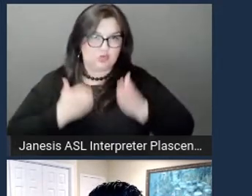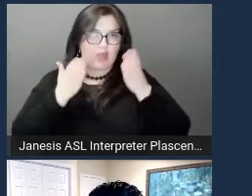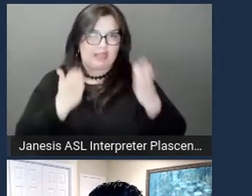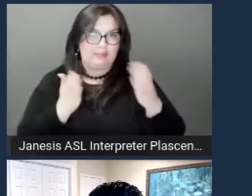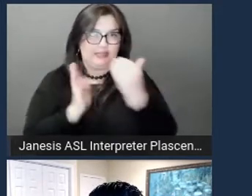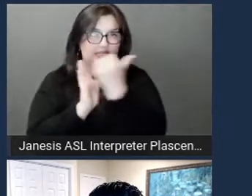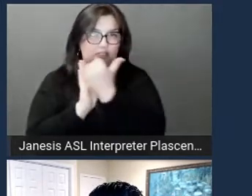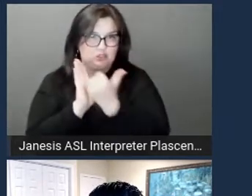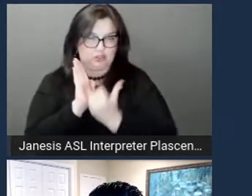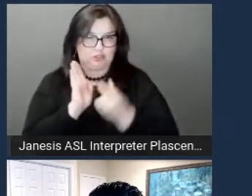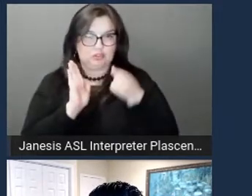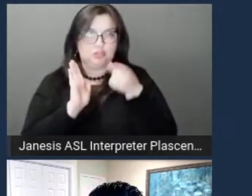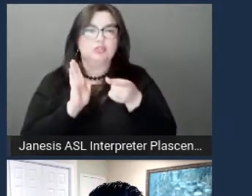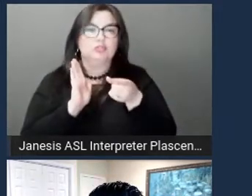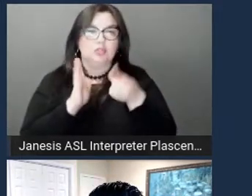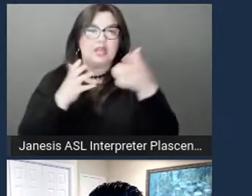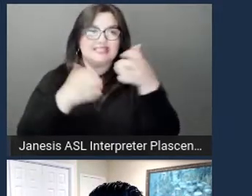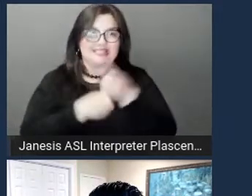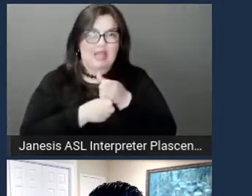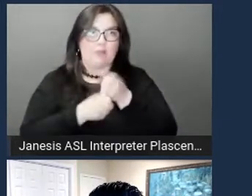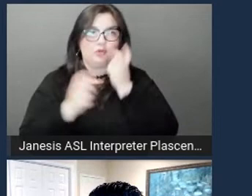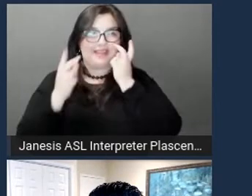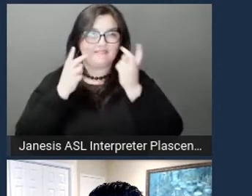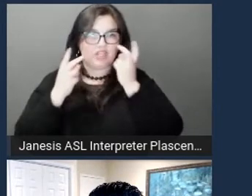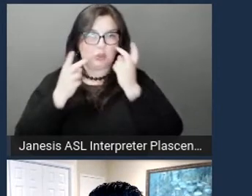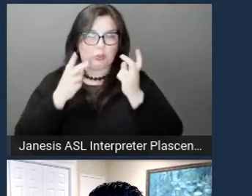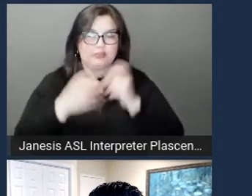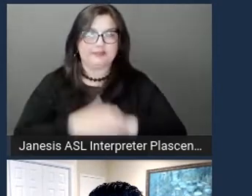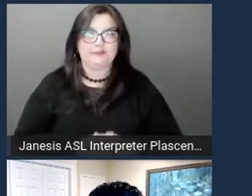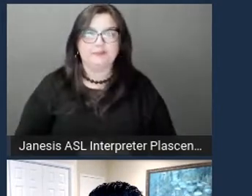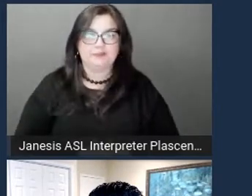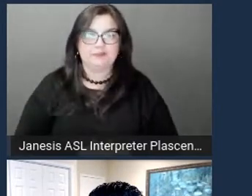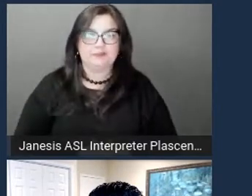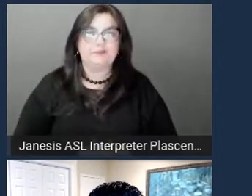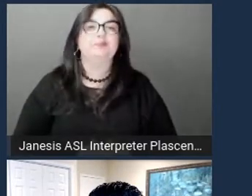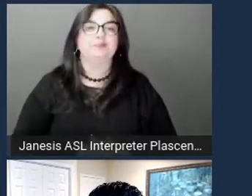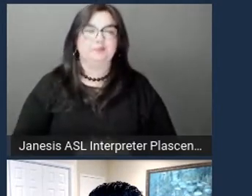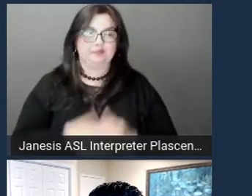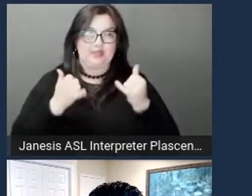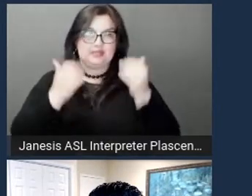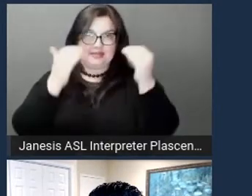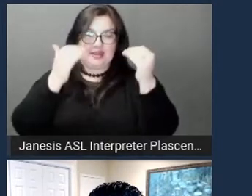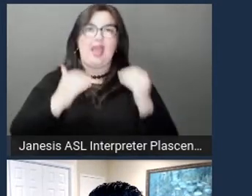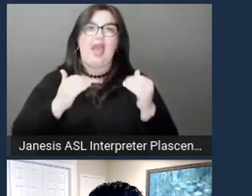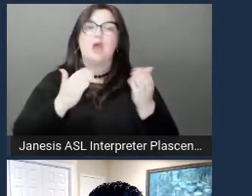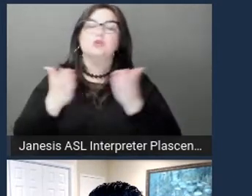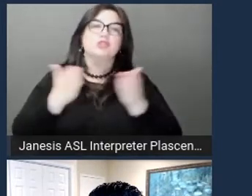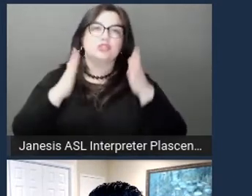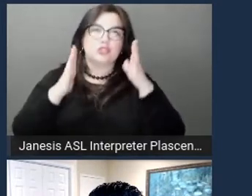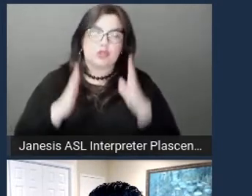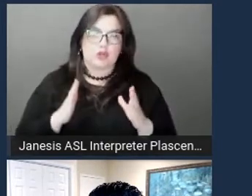and going to the summary view here, now we have the Servers tab here.